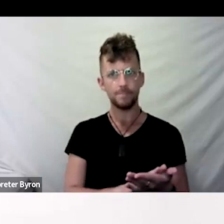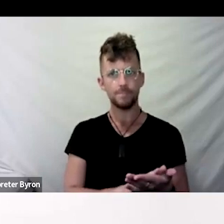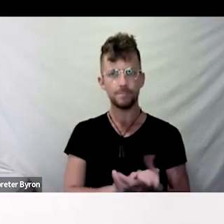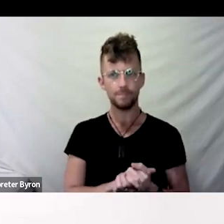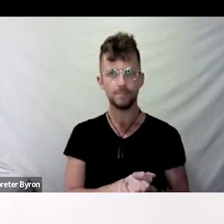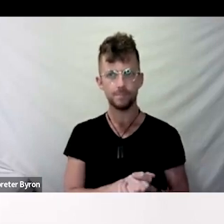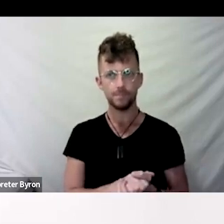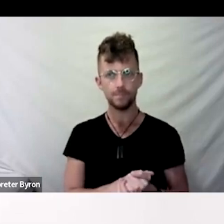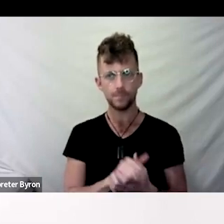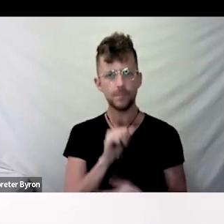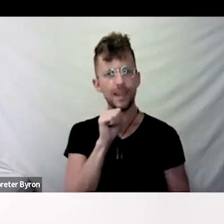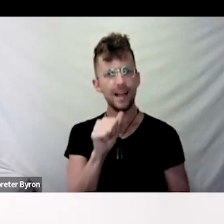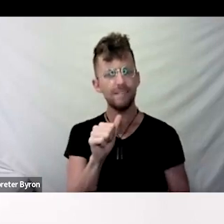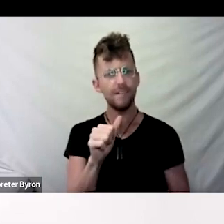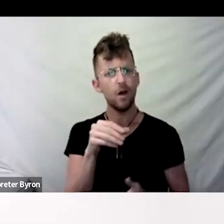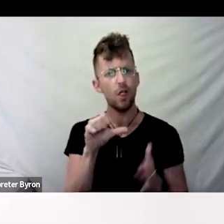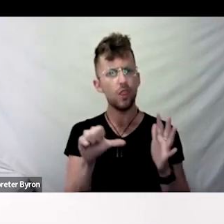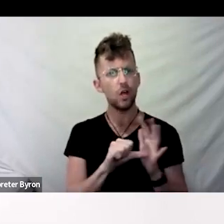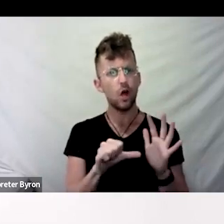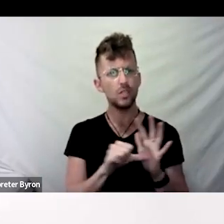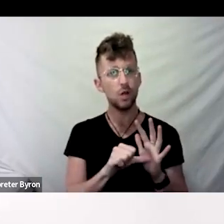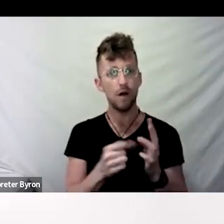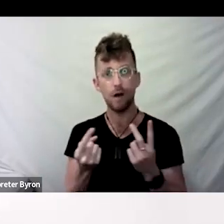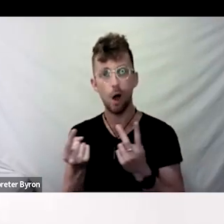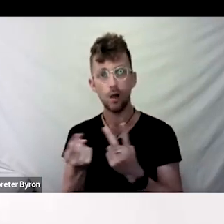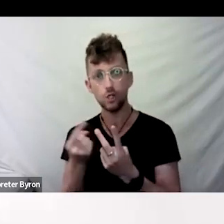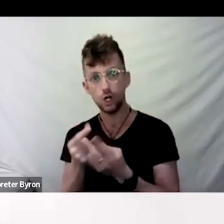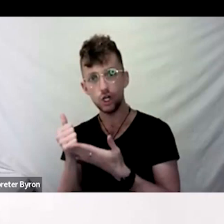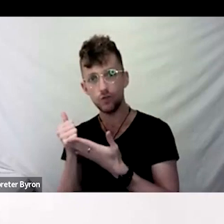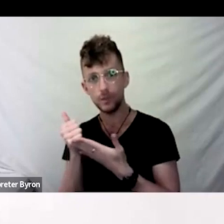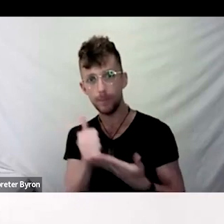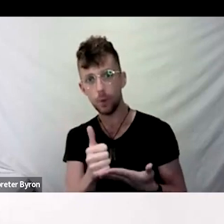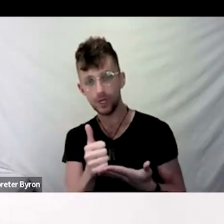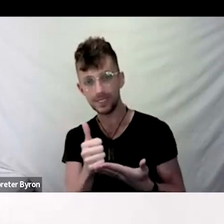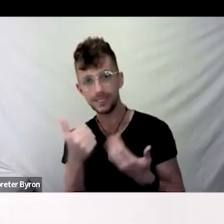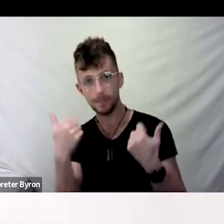If the cost of alternate support is met then to meet rule two, you would have to be clear